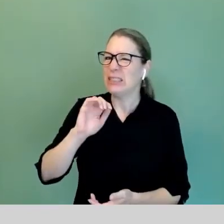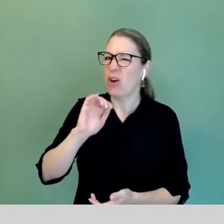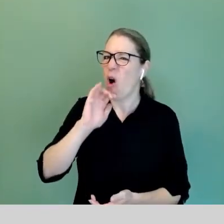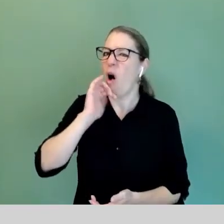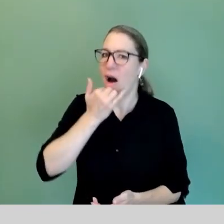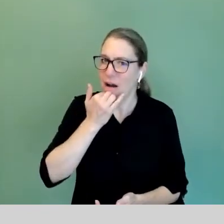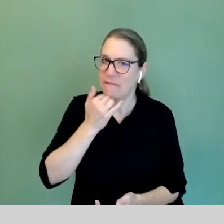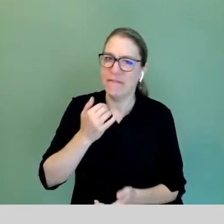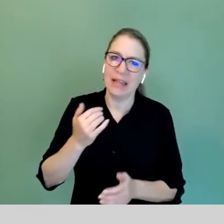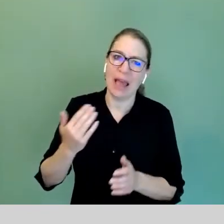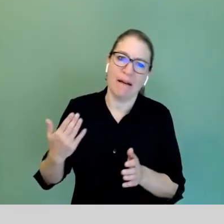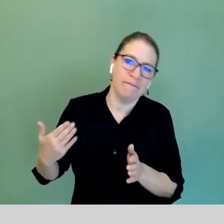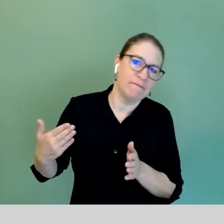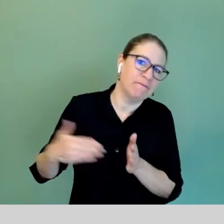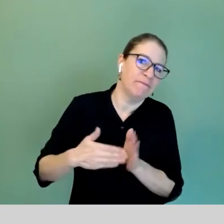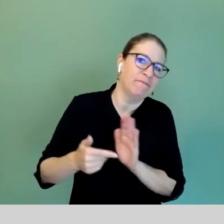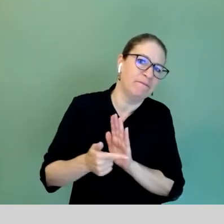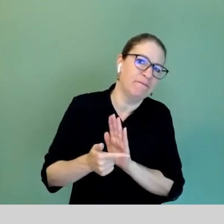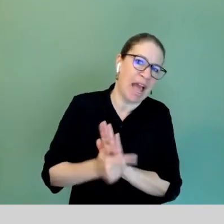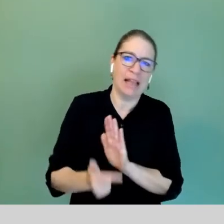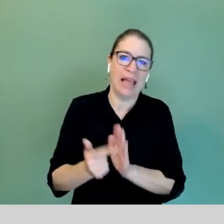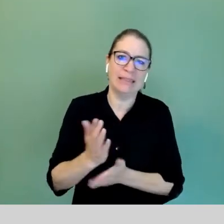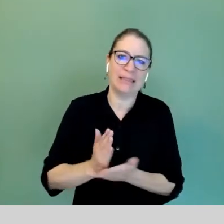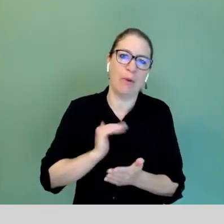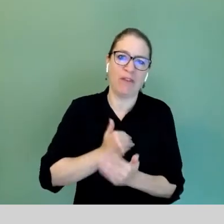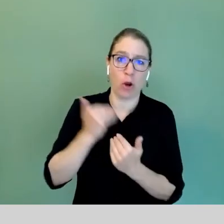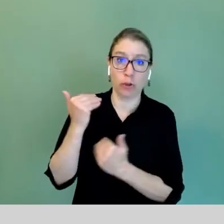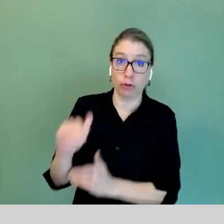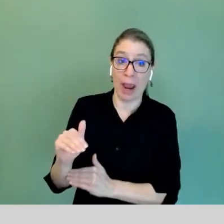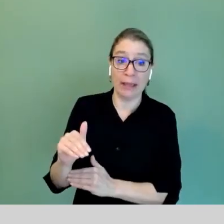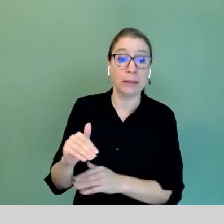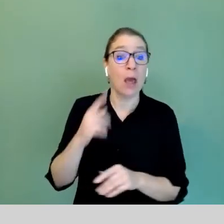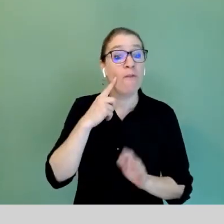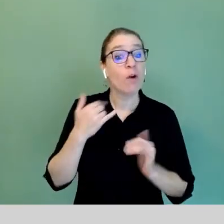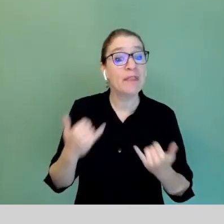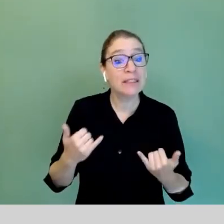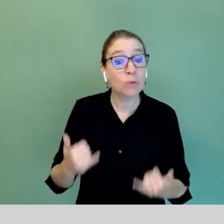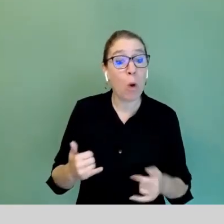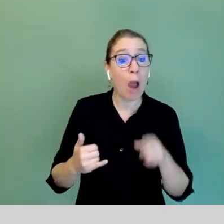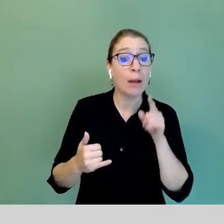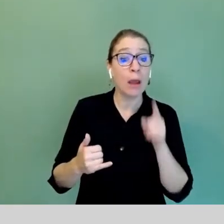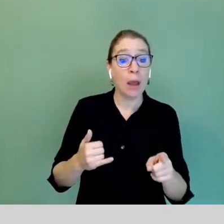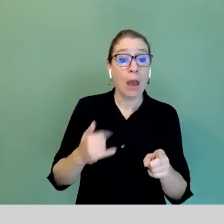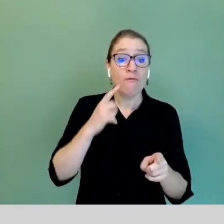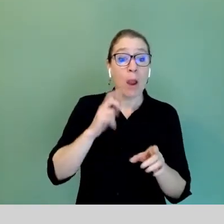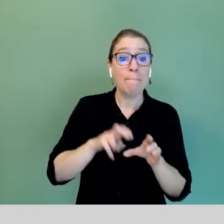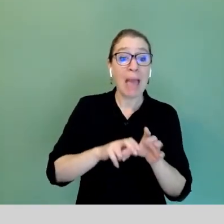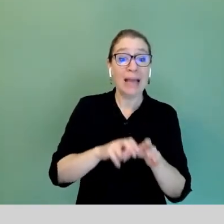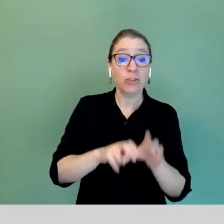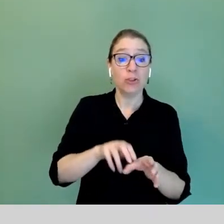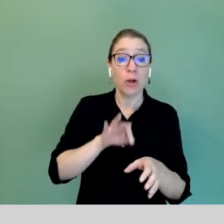and violates some of our constraints. So in this case, Bulwark tells me that for the passenger count column,